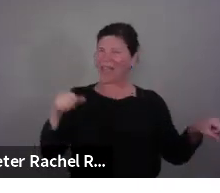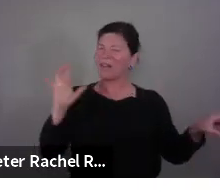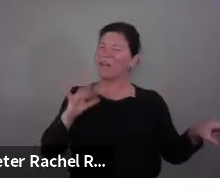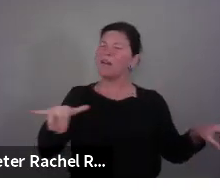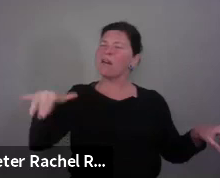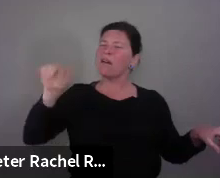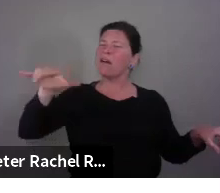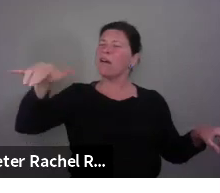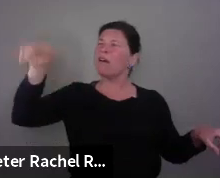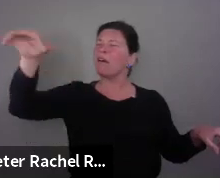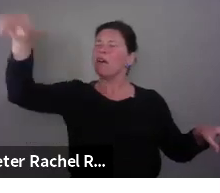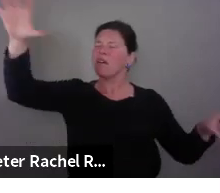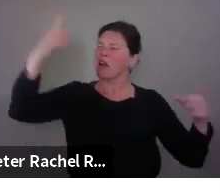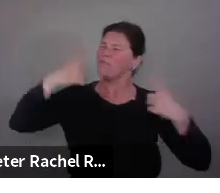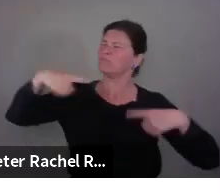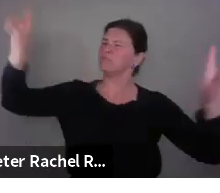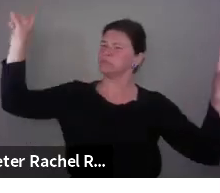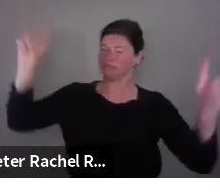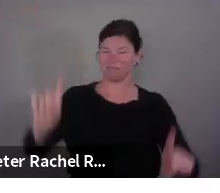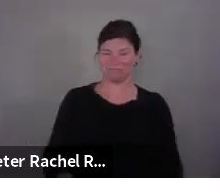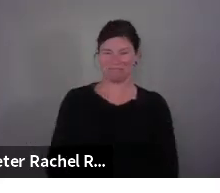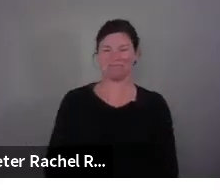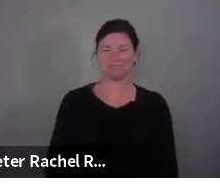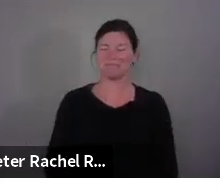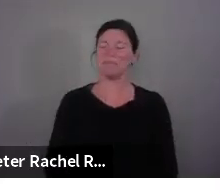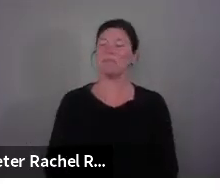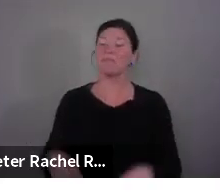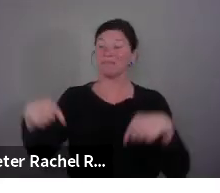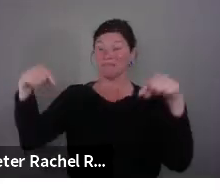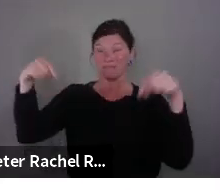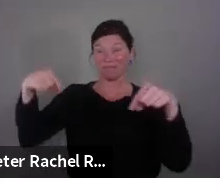number. IMessage. 11:54:35 I mean, as a text message.